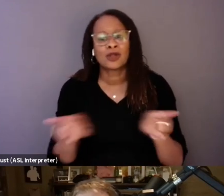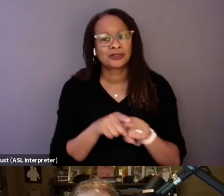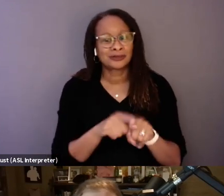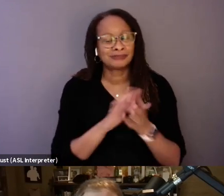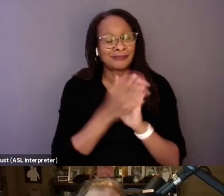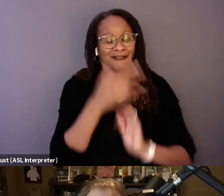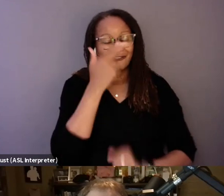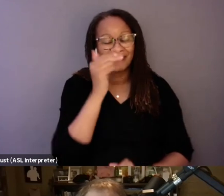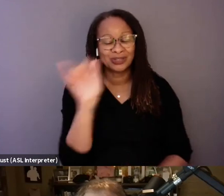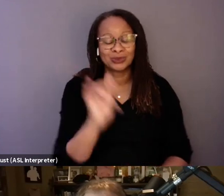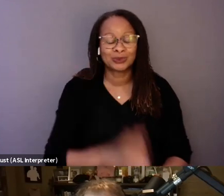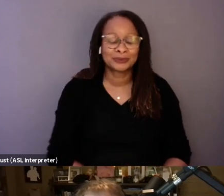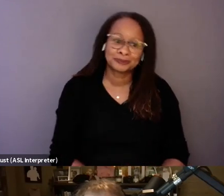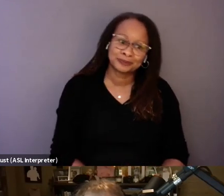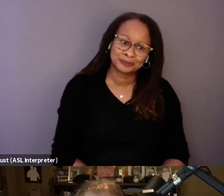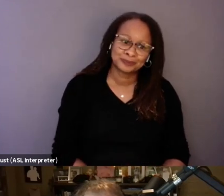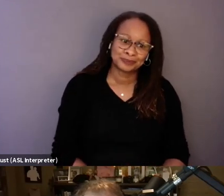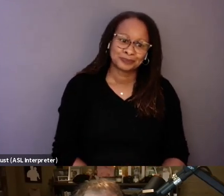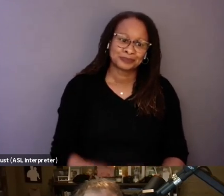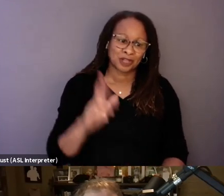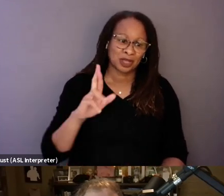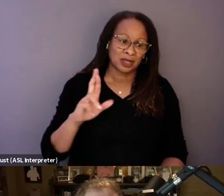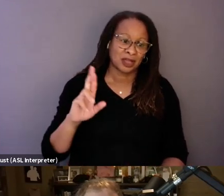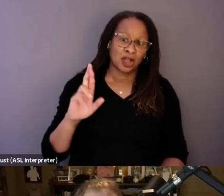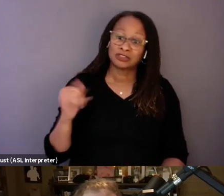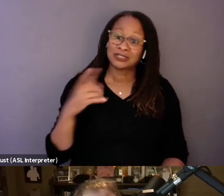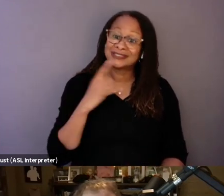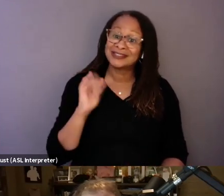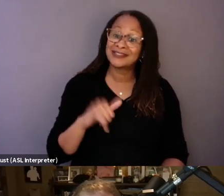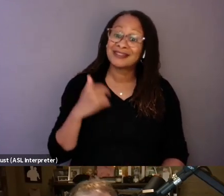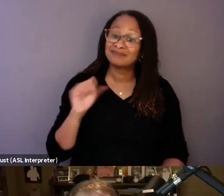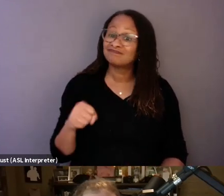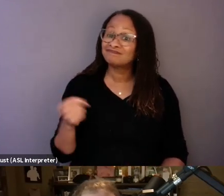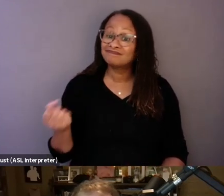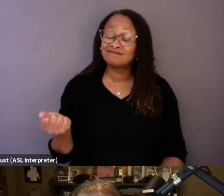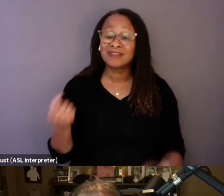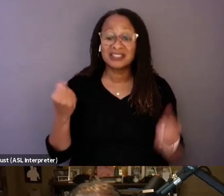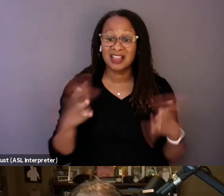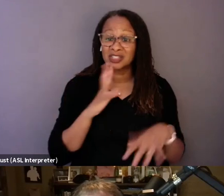Yeah. Yeah, and also children there's a lot of talk about appetite,